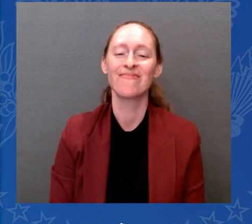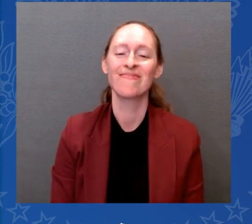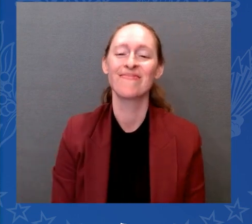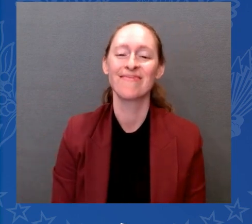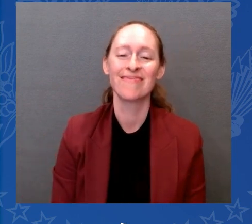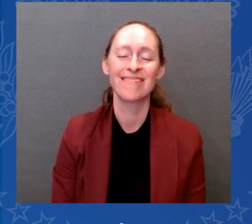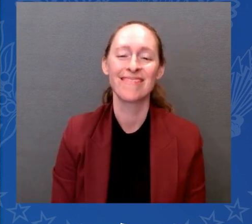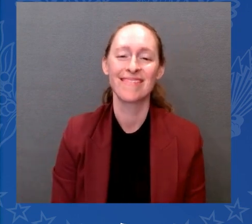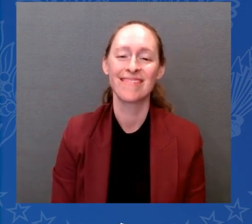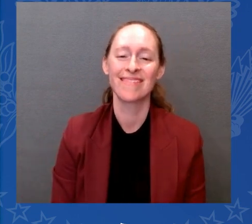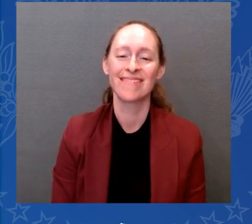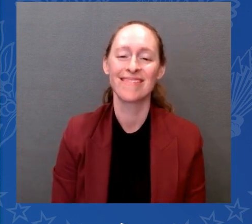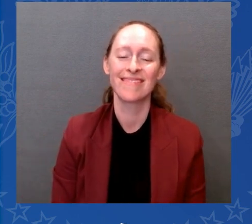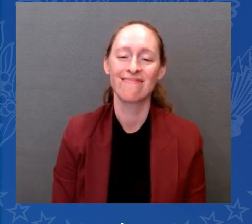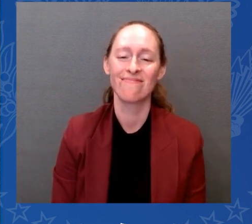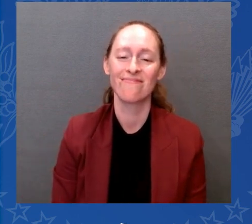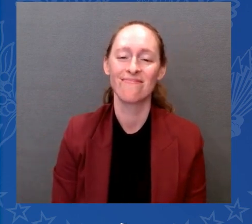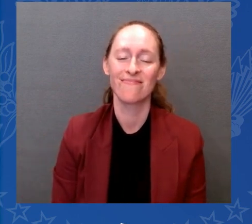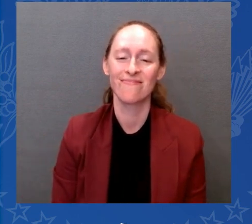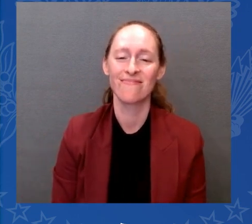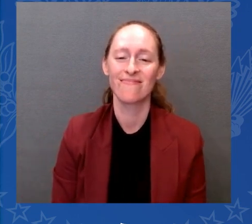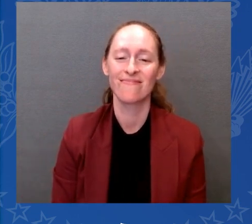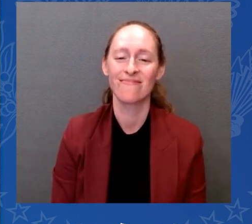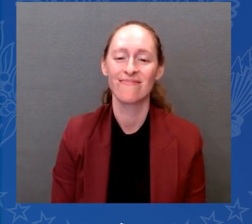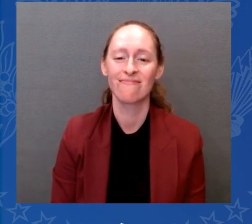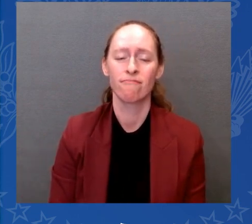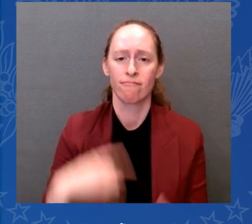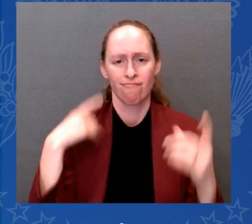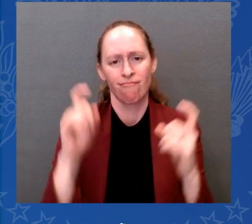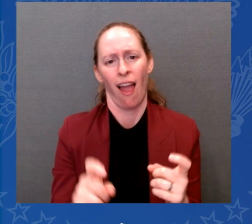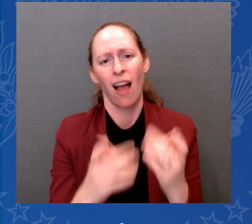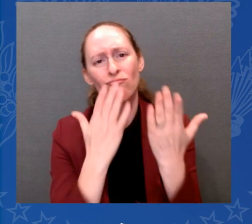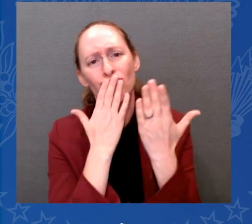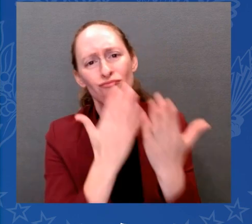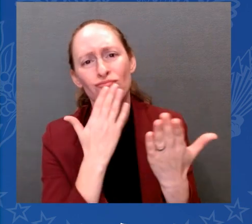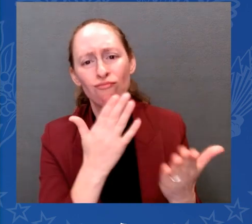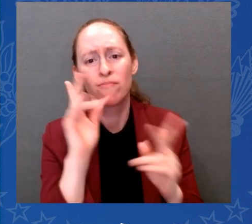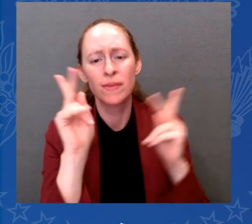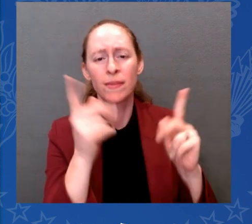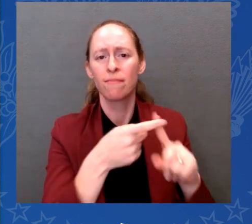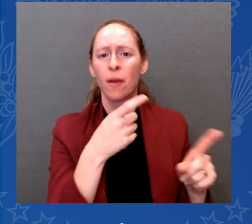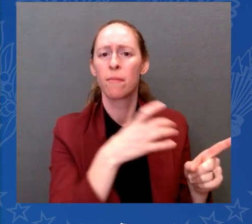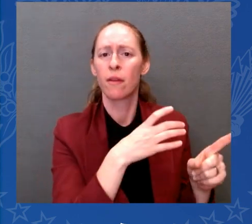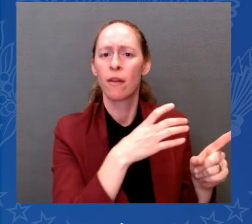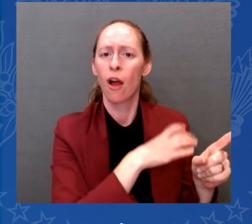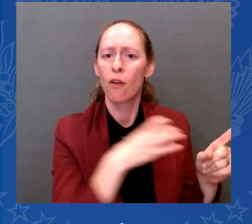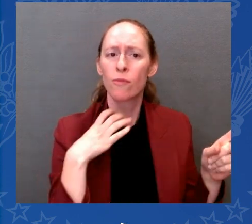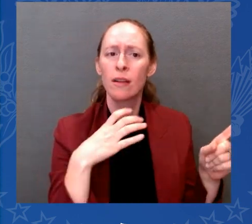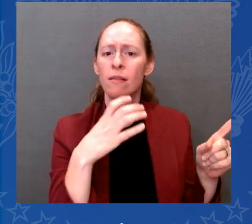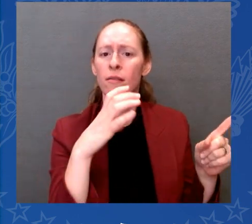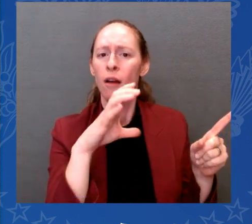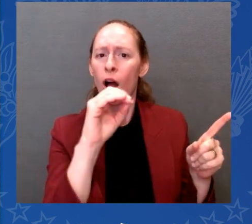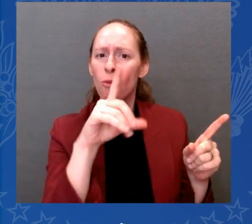ranchers, hunters, and anglers, who for have forged generations to protect -- protect the beautiful streams,